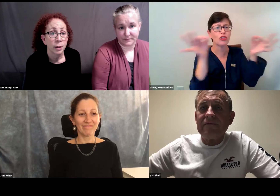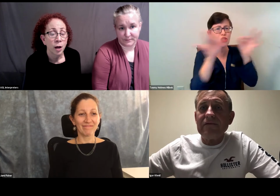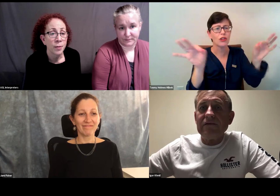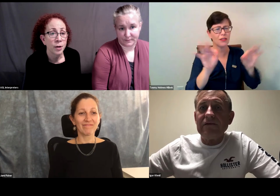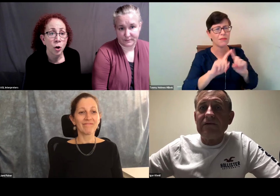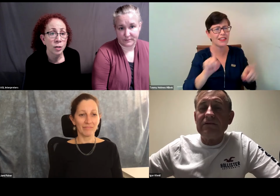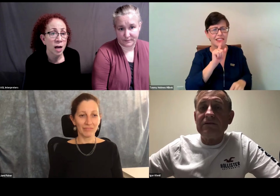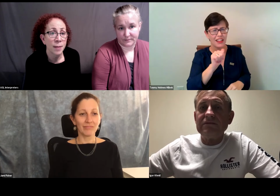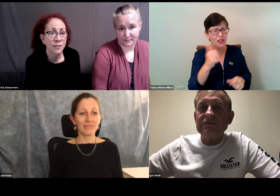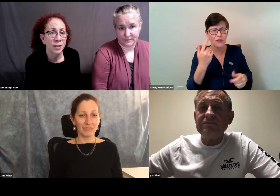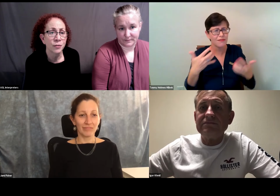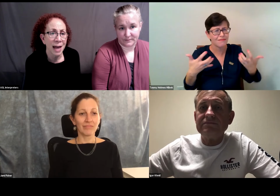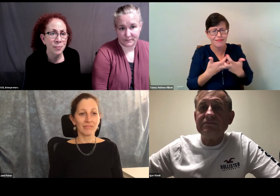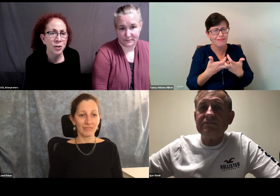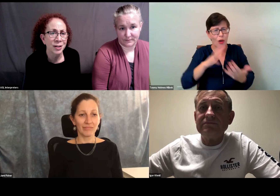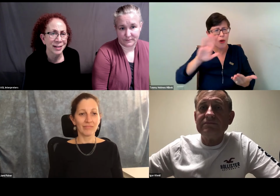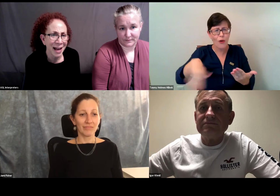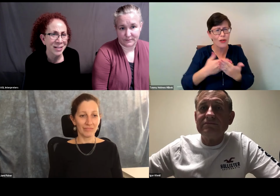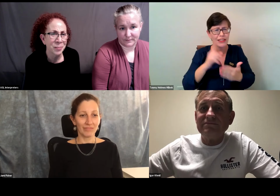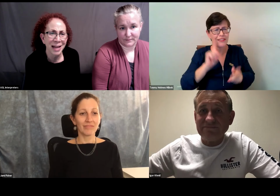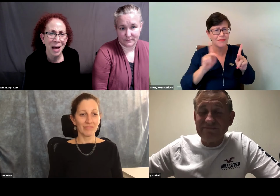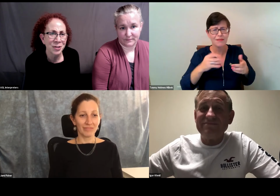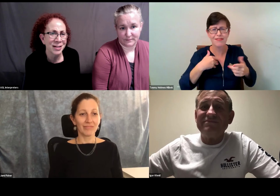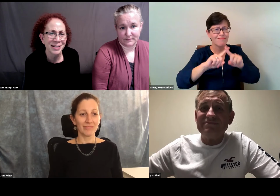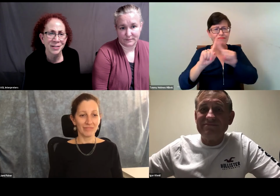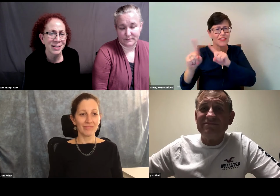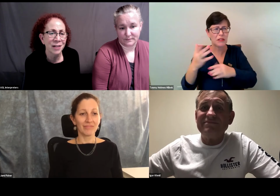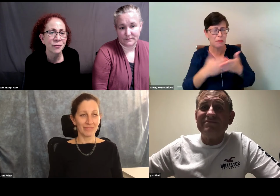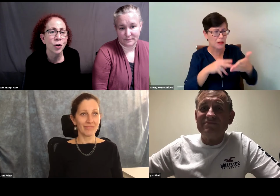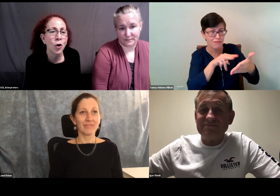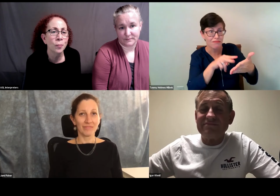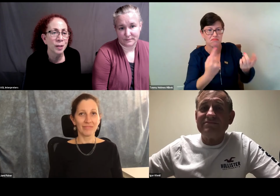i've been a longtime advocate for captioning, yes, but captioning is it does not fit all people.